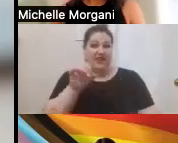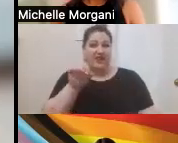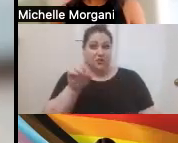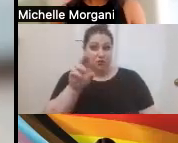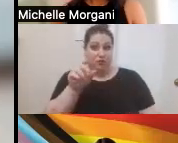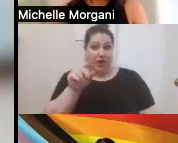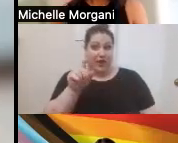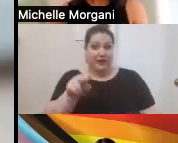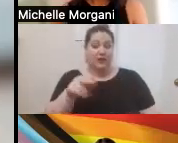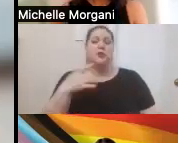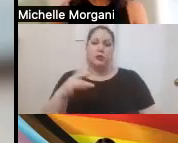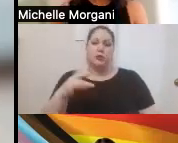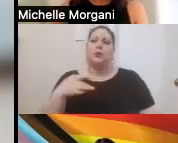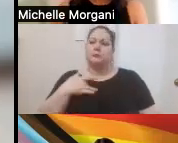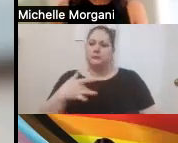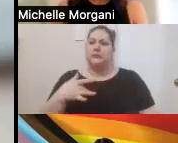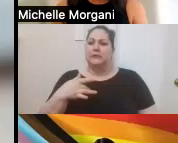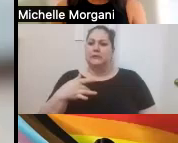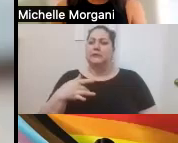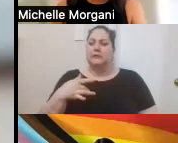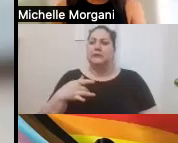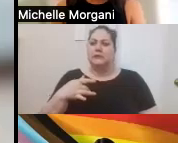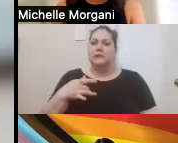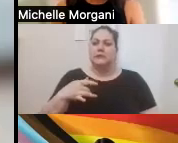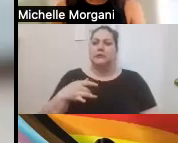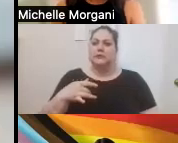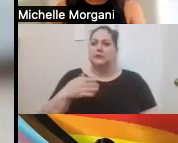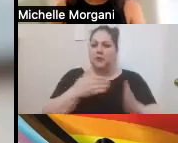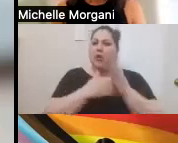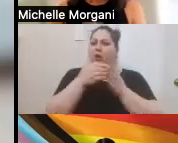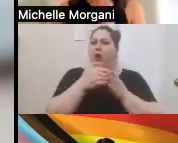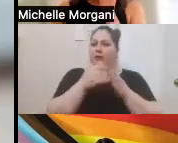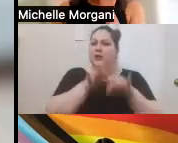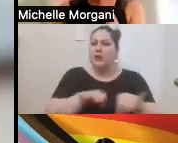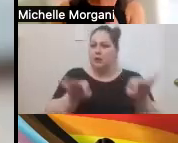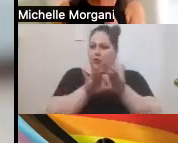In fact, I would say that every student who I recommend speech recognition to,